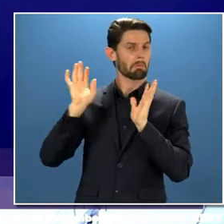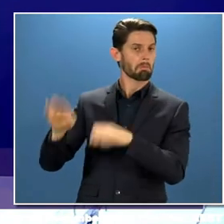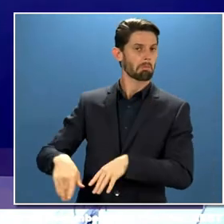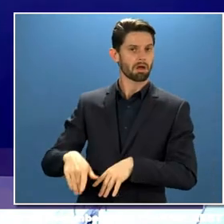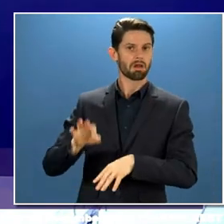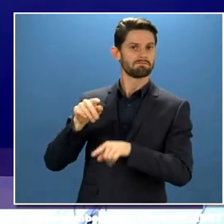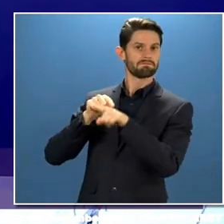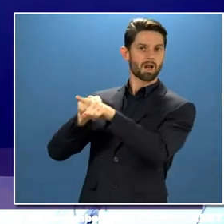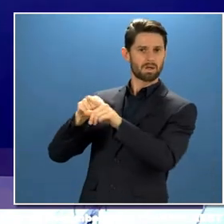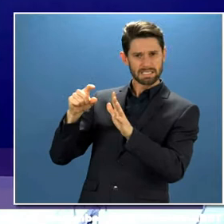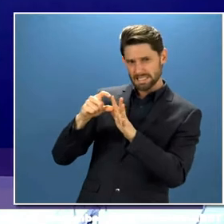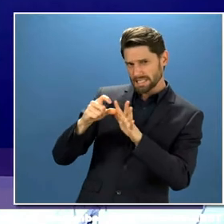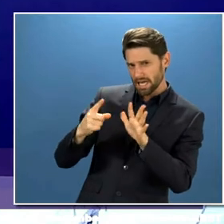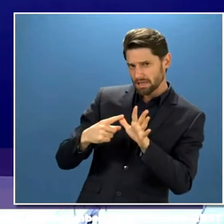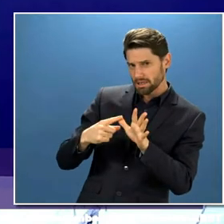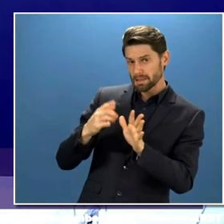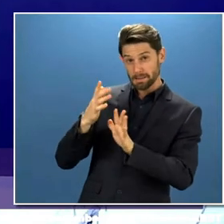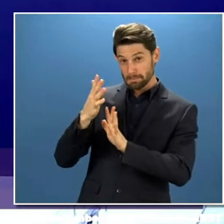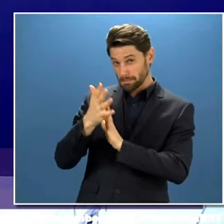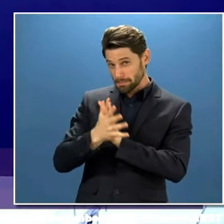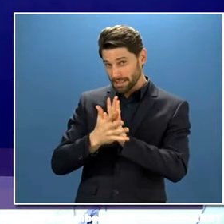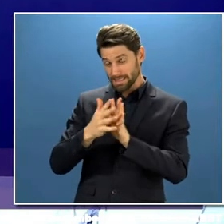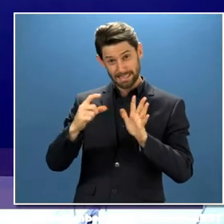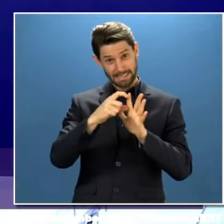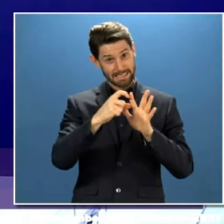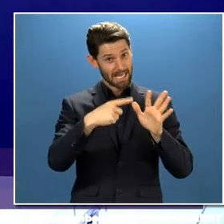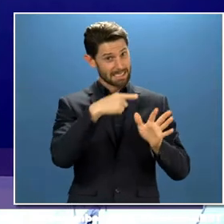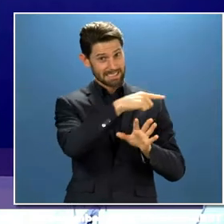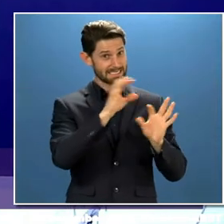Is it not a case that not only is it not as effective as we would want, but it